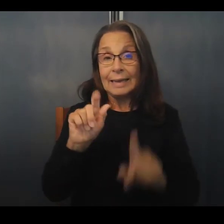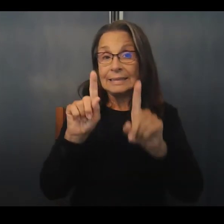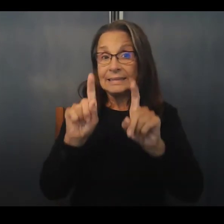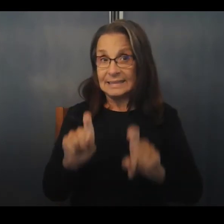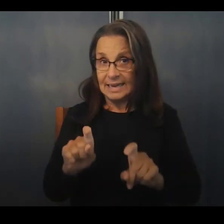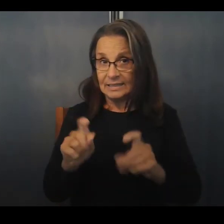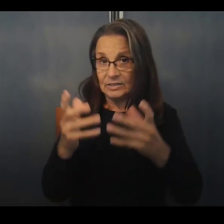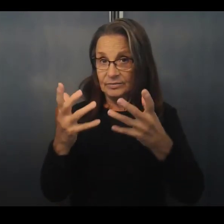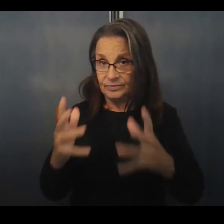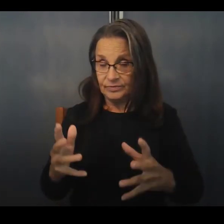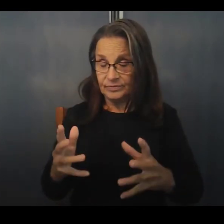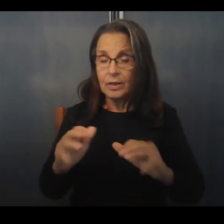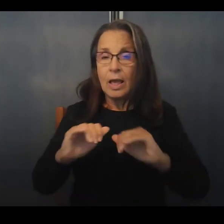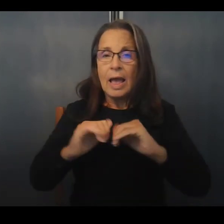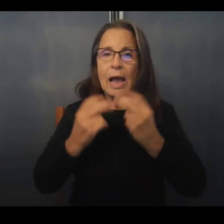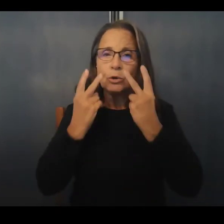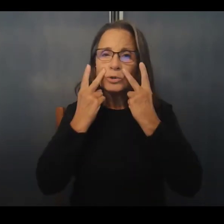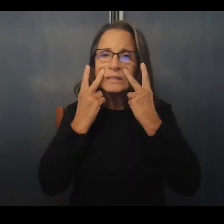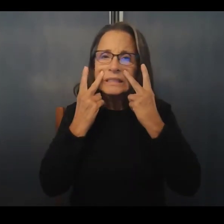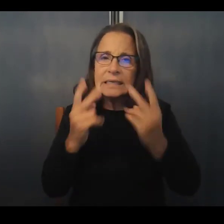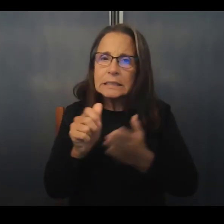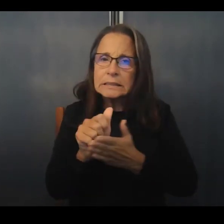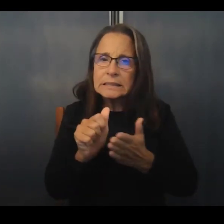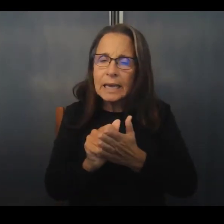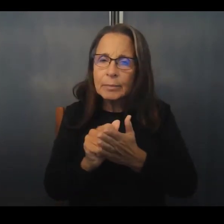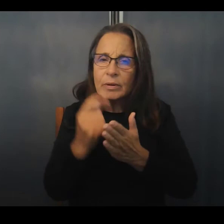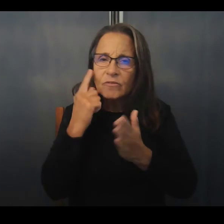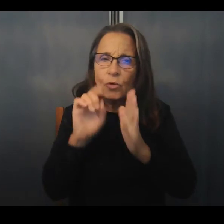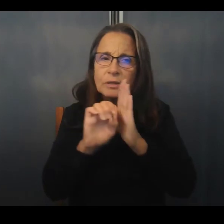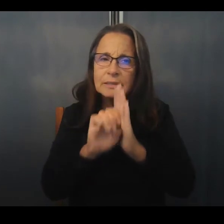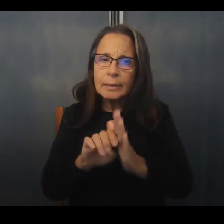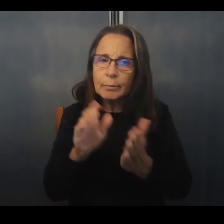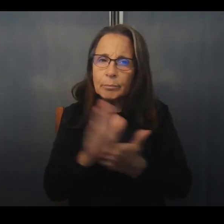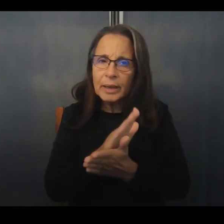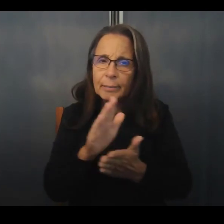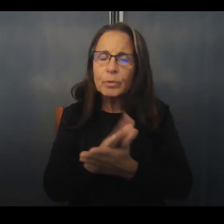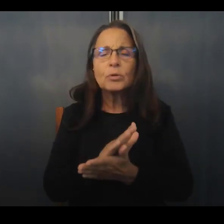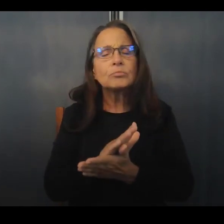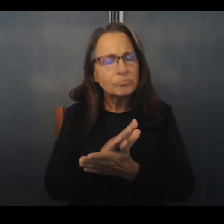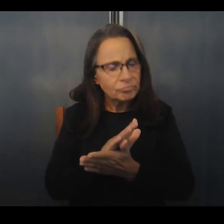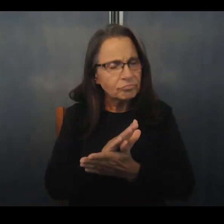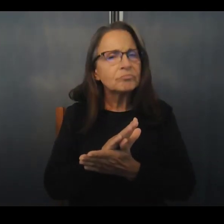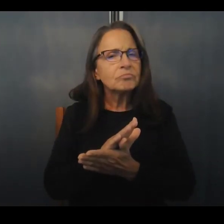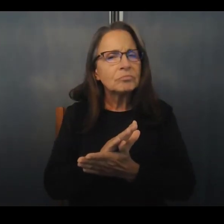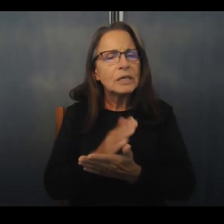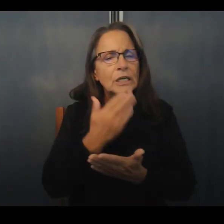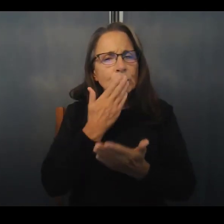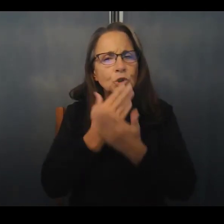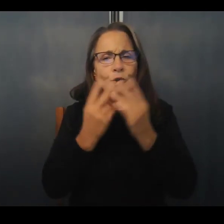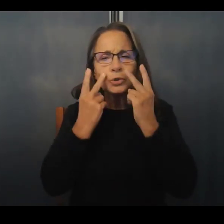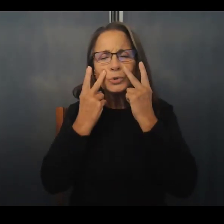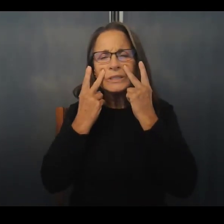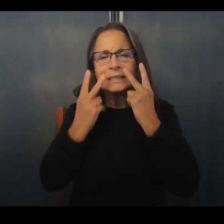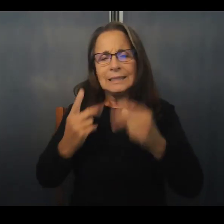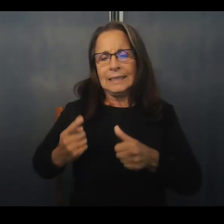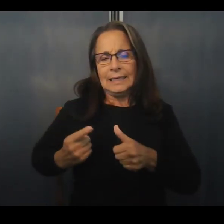assignments such as papers are also definitely worth a look at the original document because your